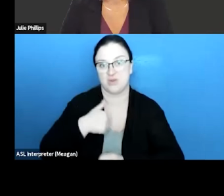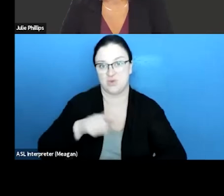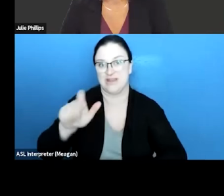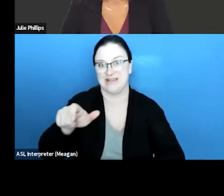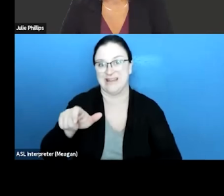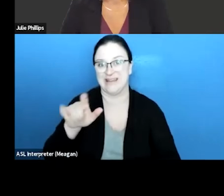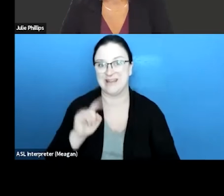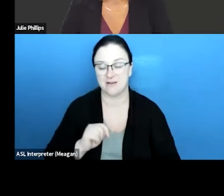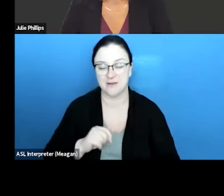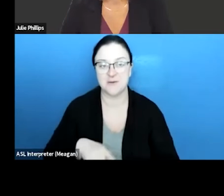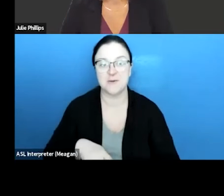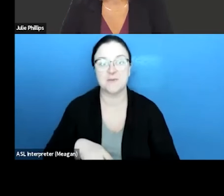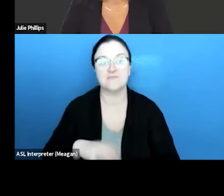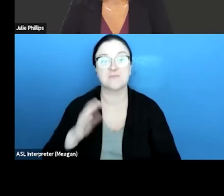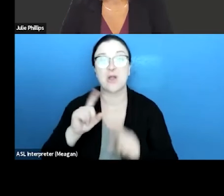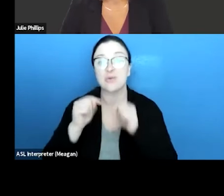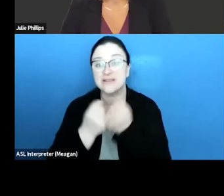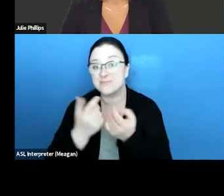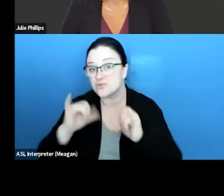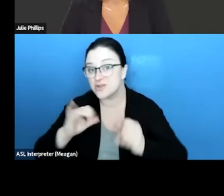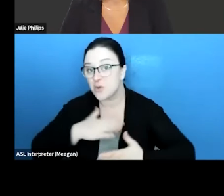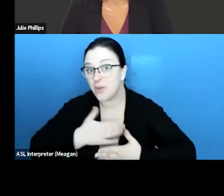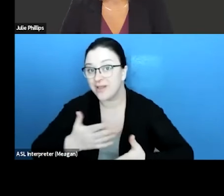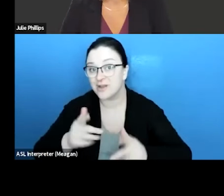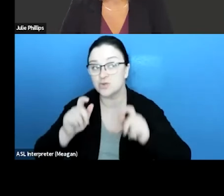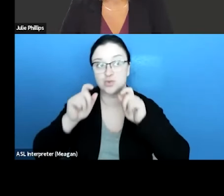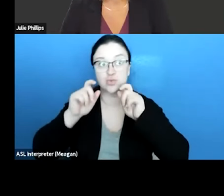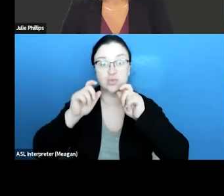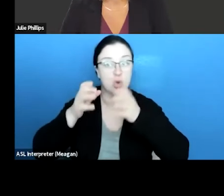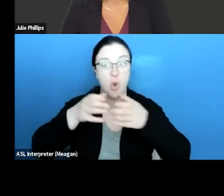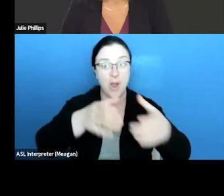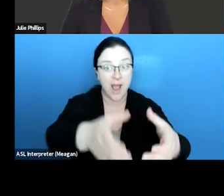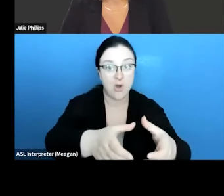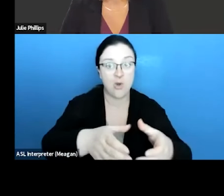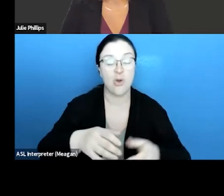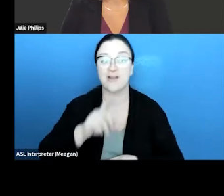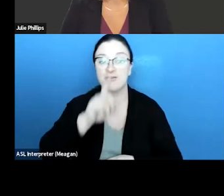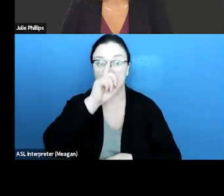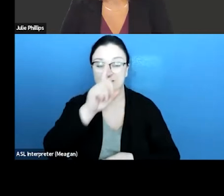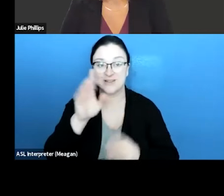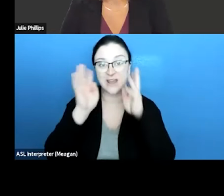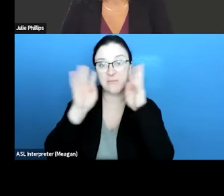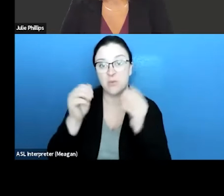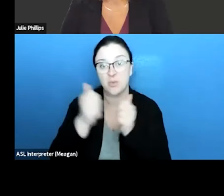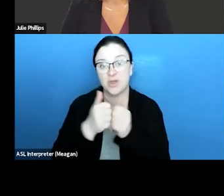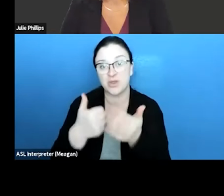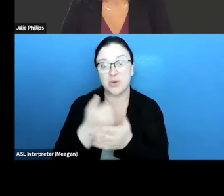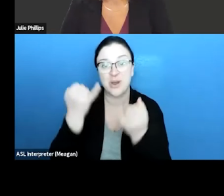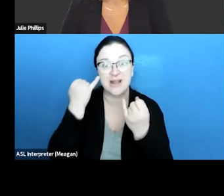Our teams were still willing to go out and were really inventive about how to do an assessment safely in person.